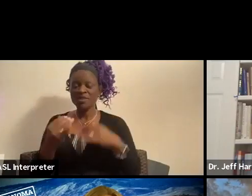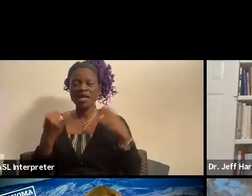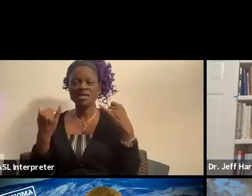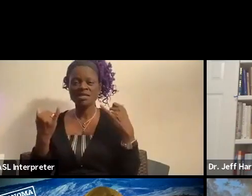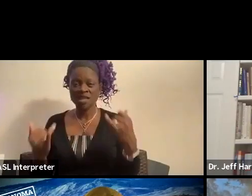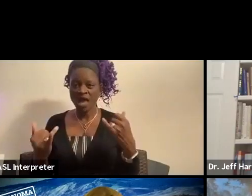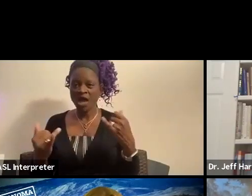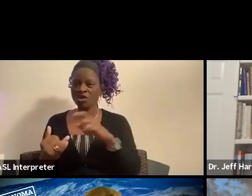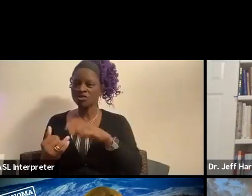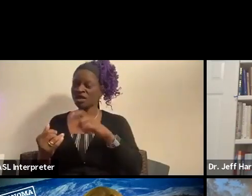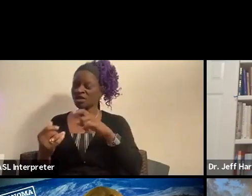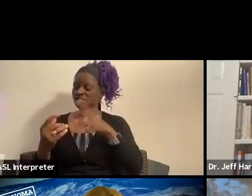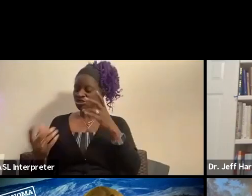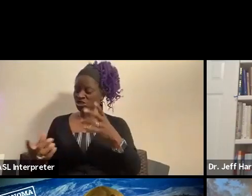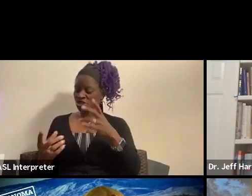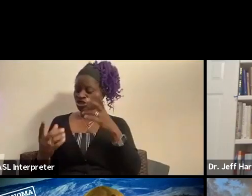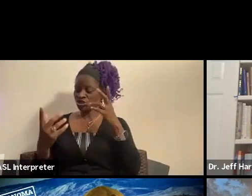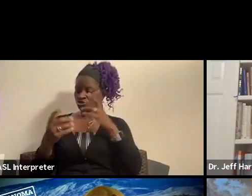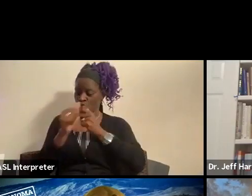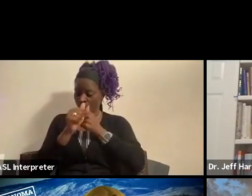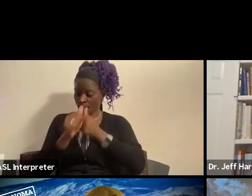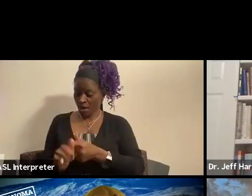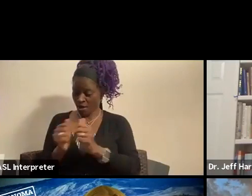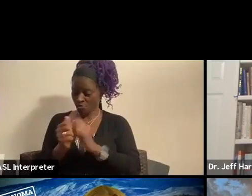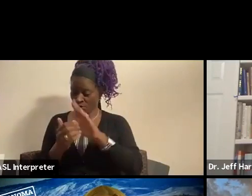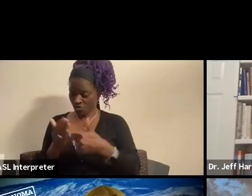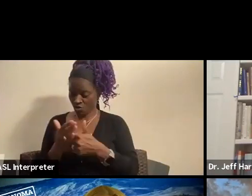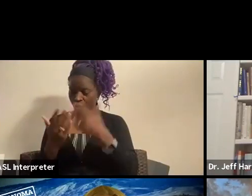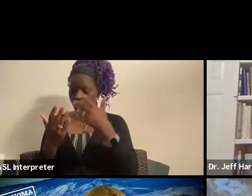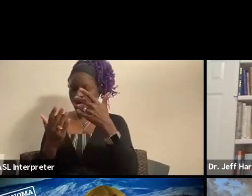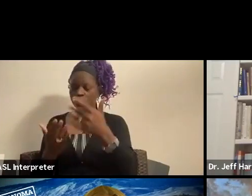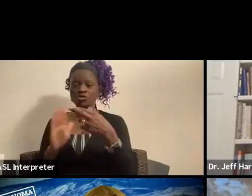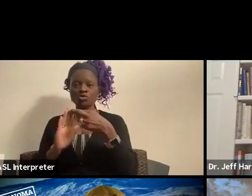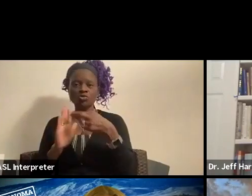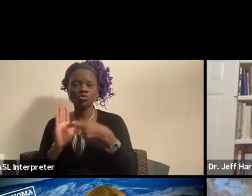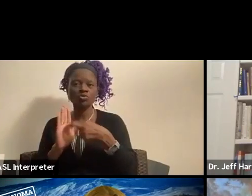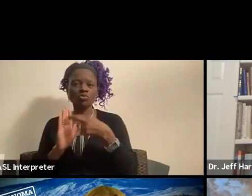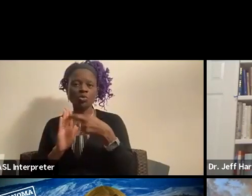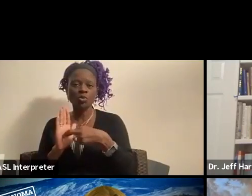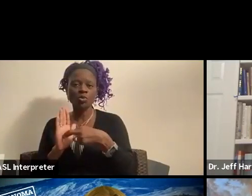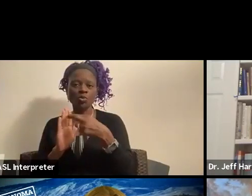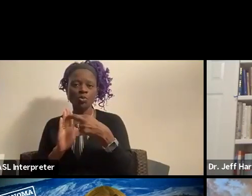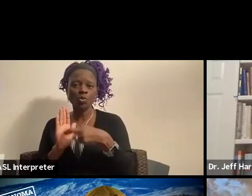The waiver expires February 1st so they can stay and continue to stay